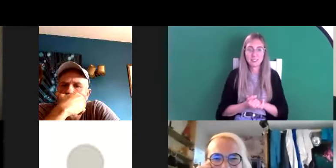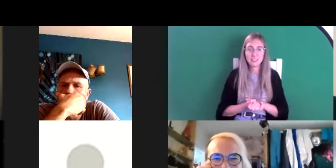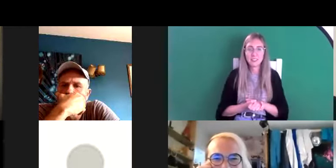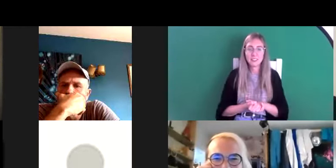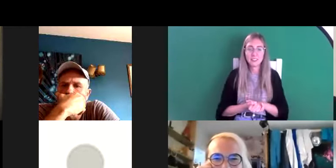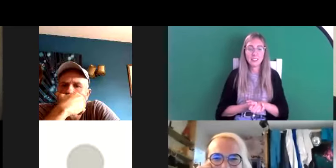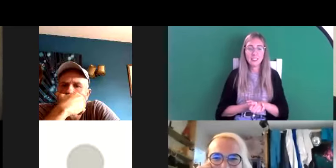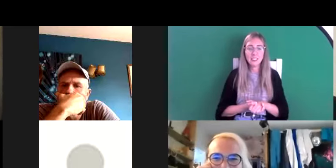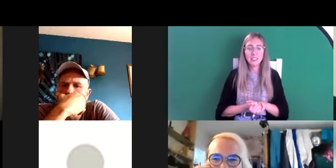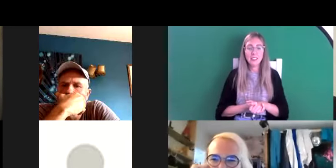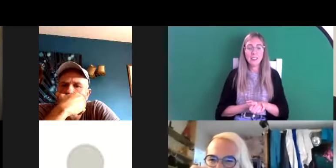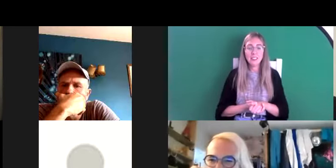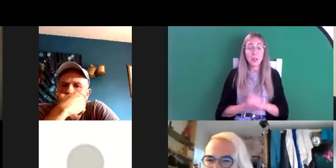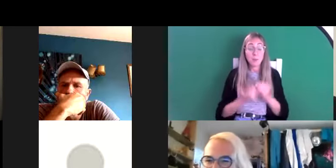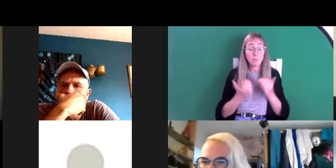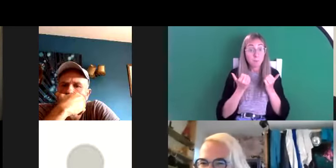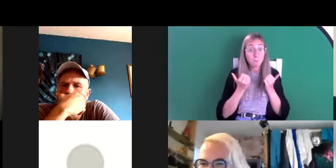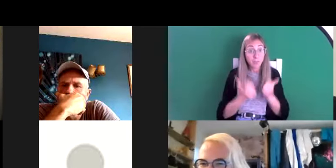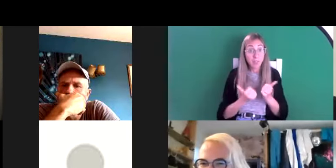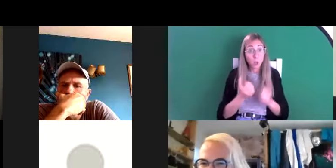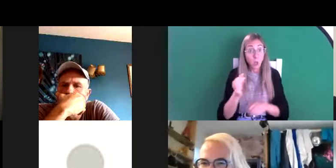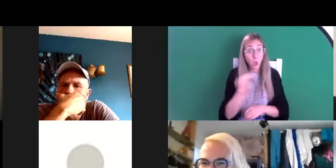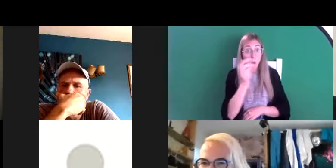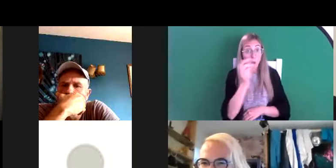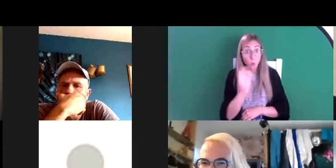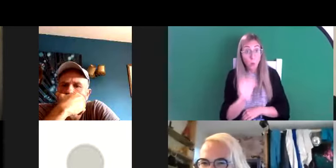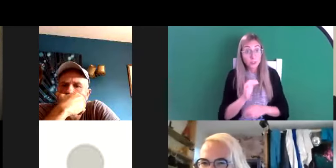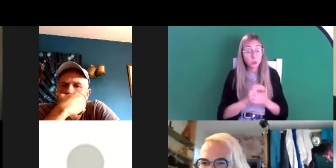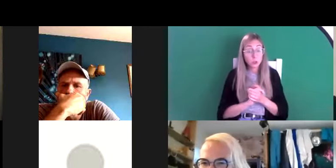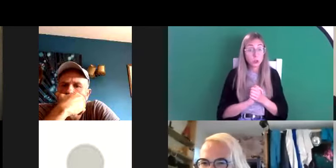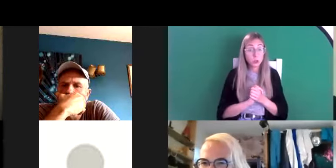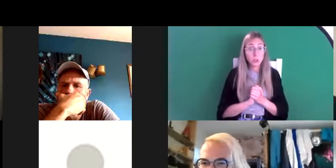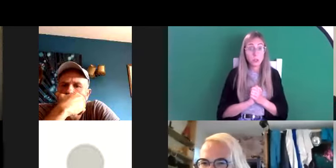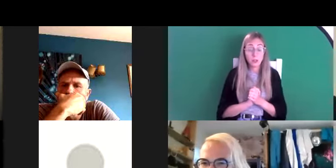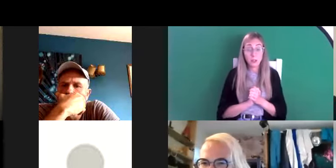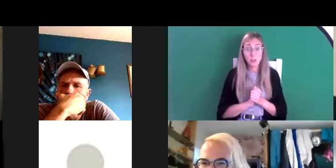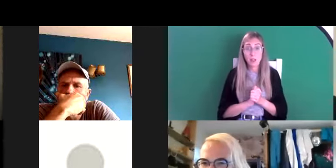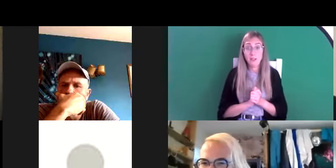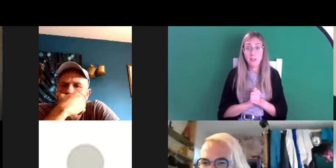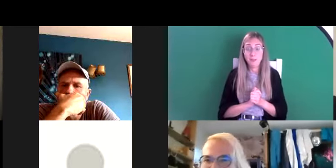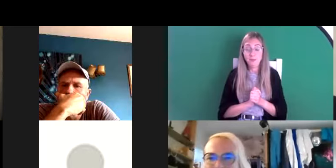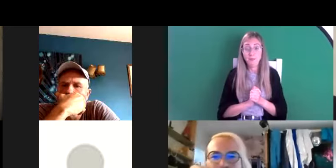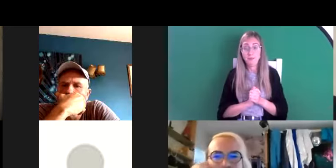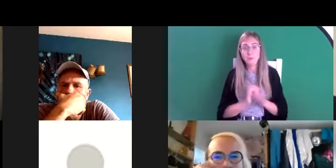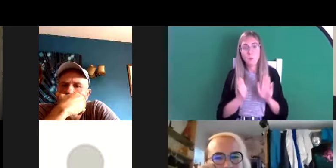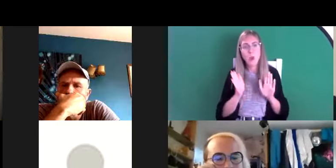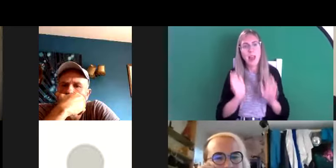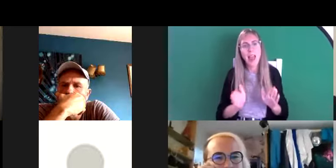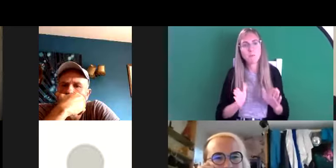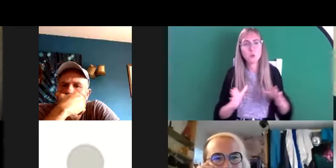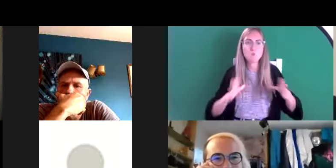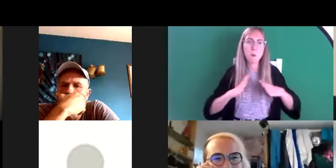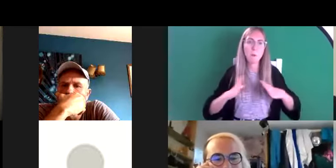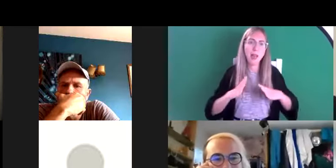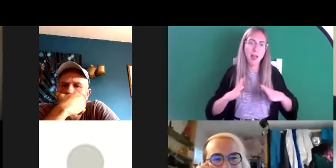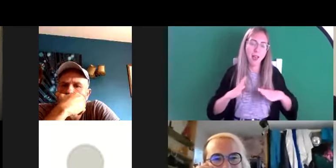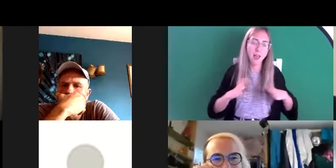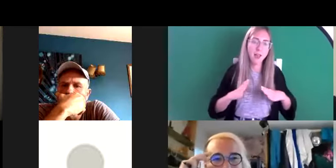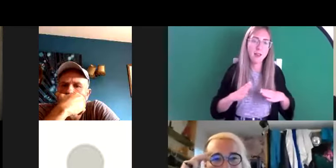a good a good question and um it's something we will have to prepare galleries for because